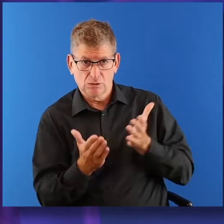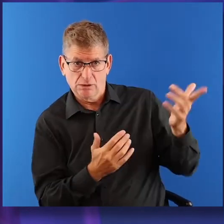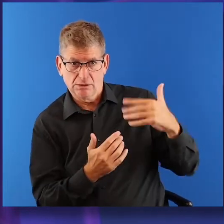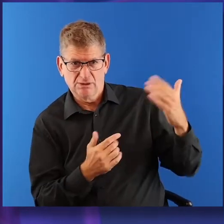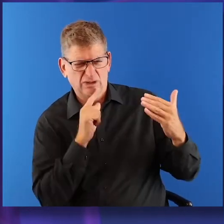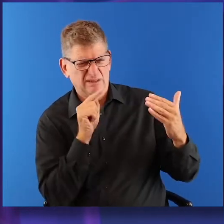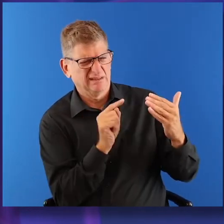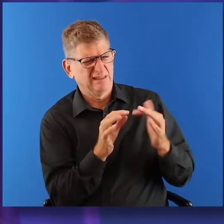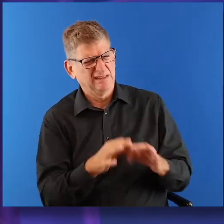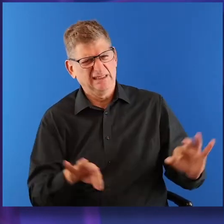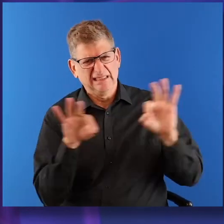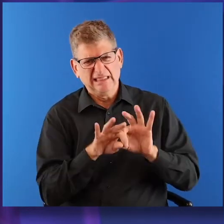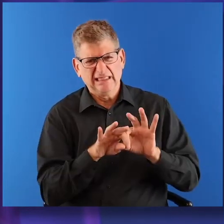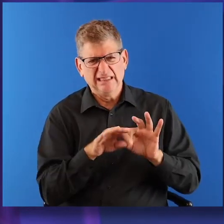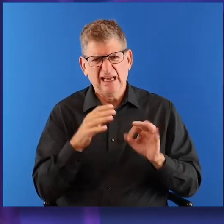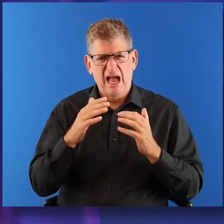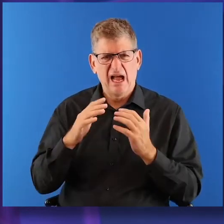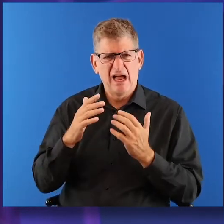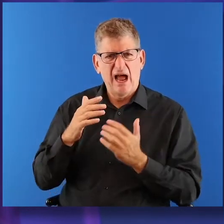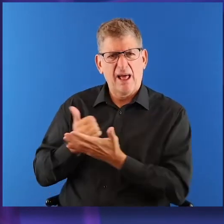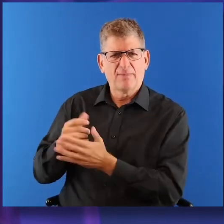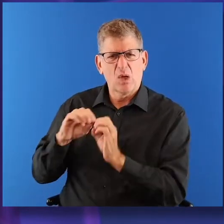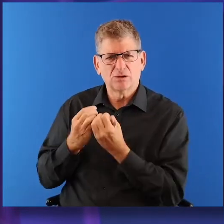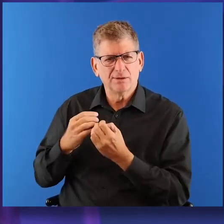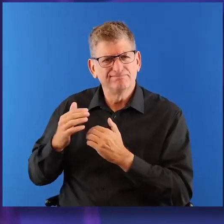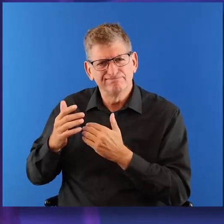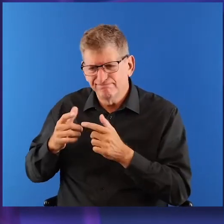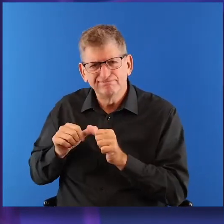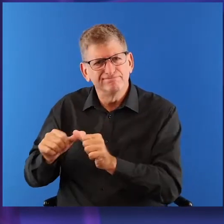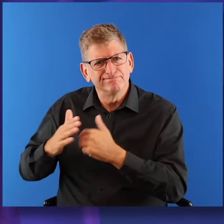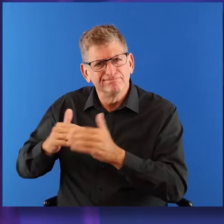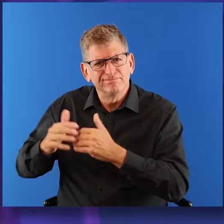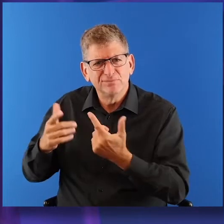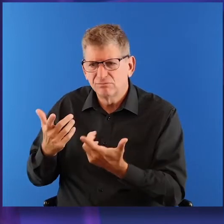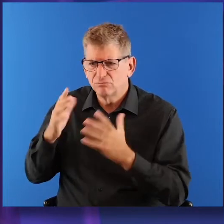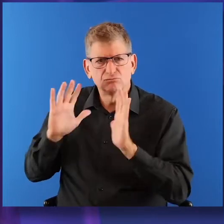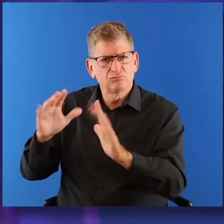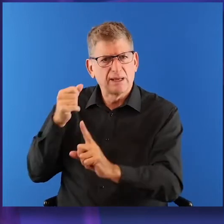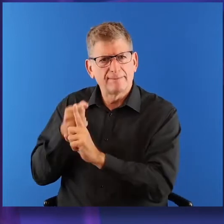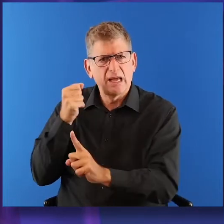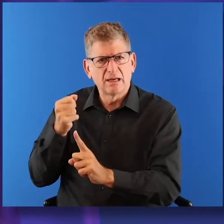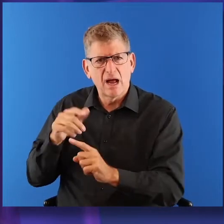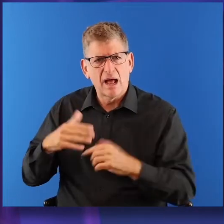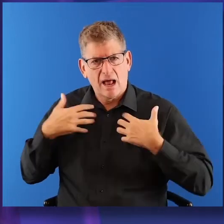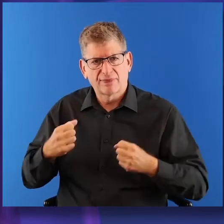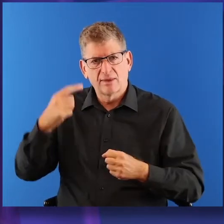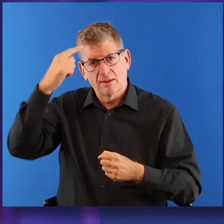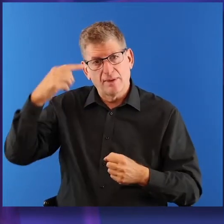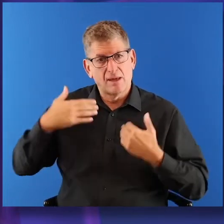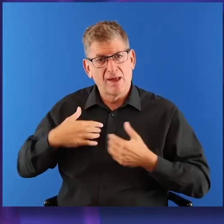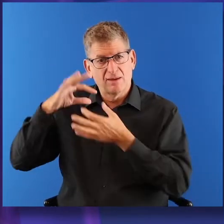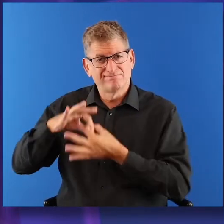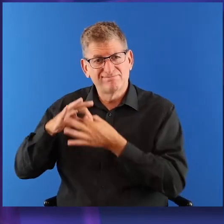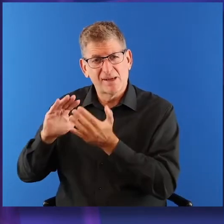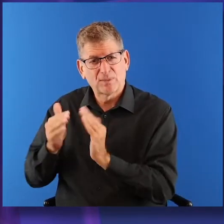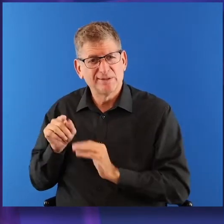continue to have a really incredible impact on the health and well-being of their communities. I mean, it's interesting because I